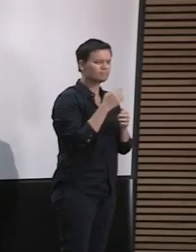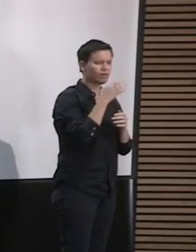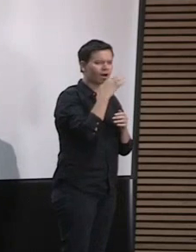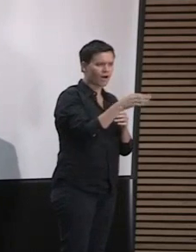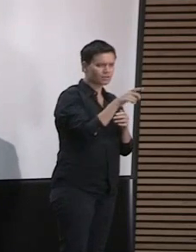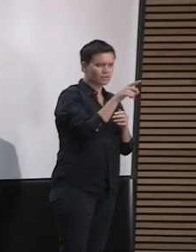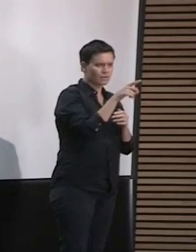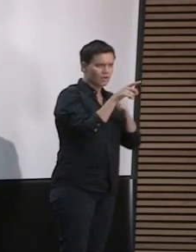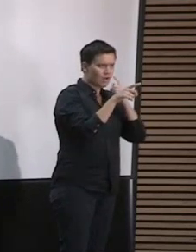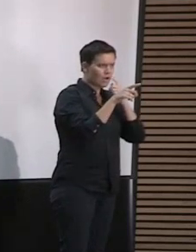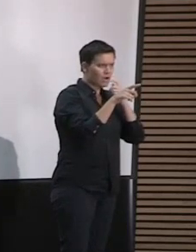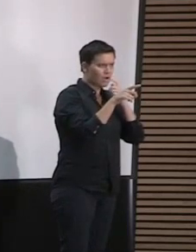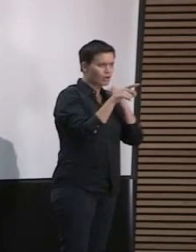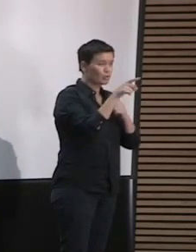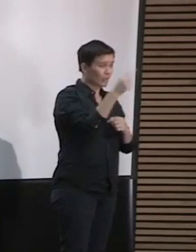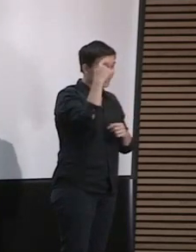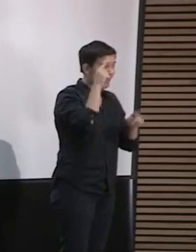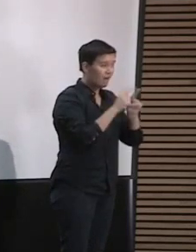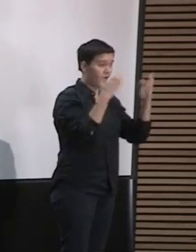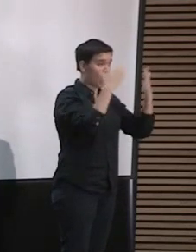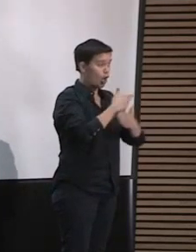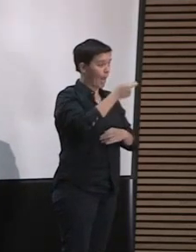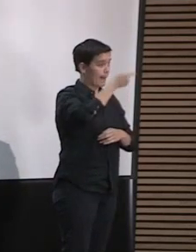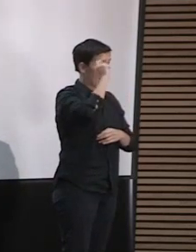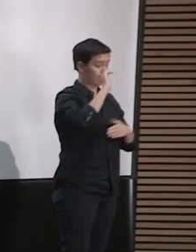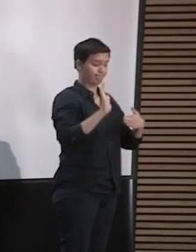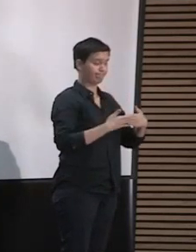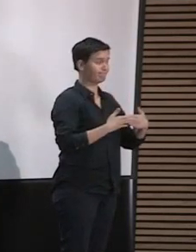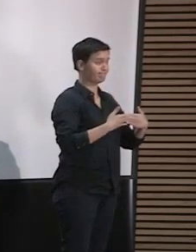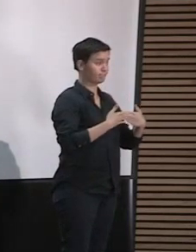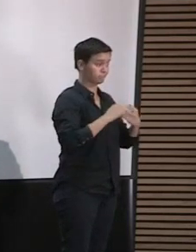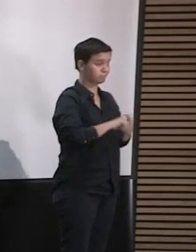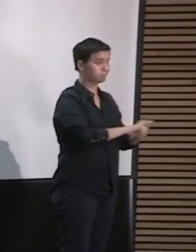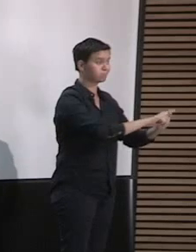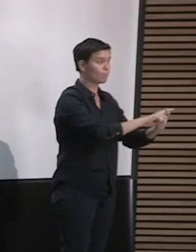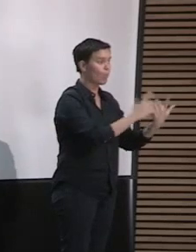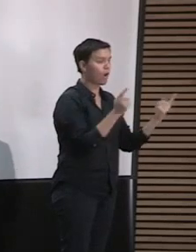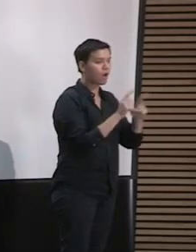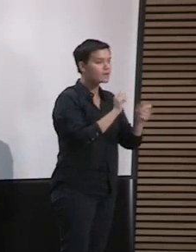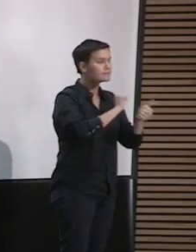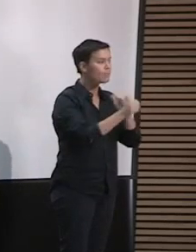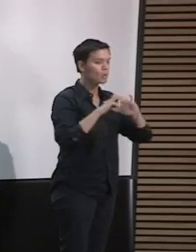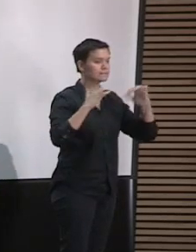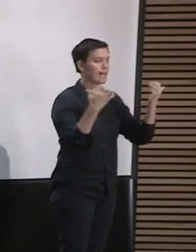be right to suggest that mass gatherings, big crowds, on